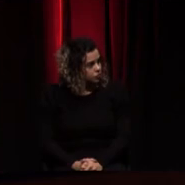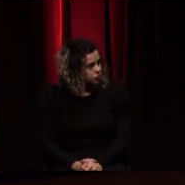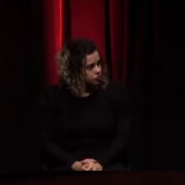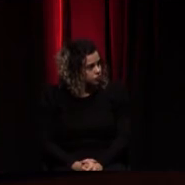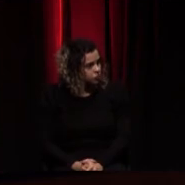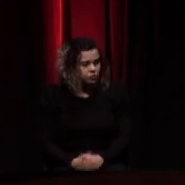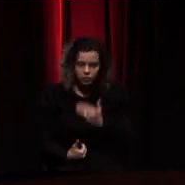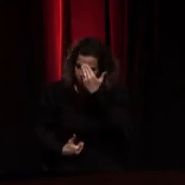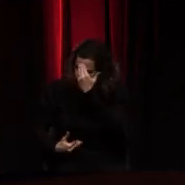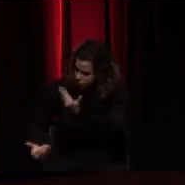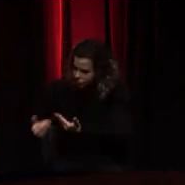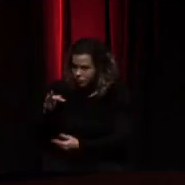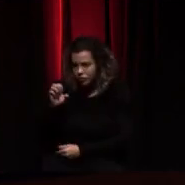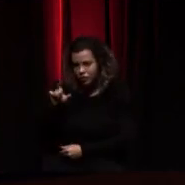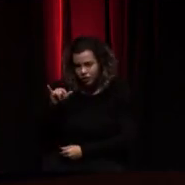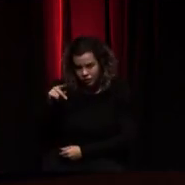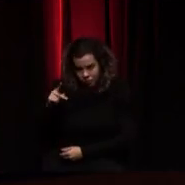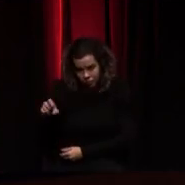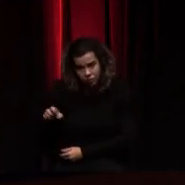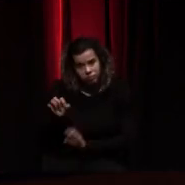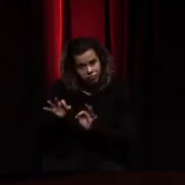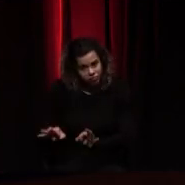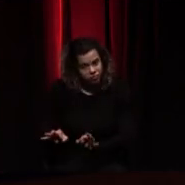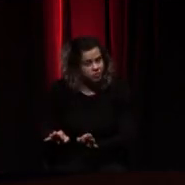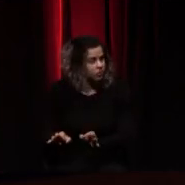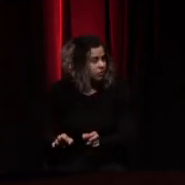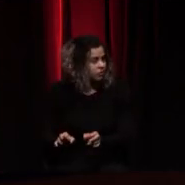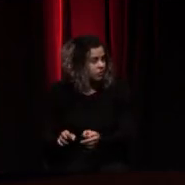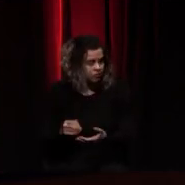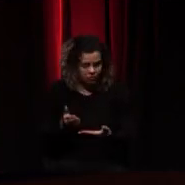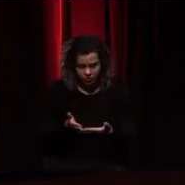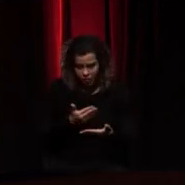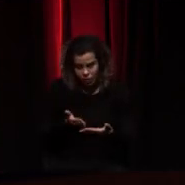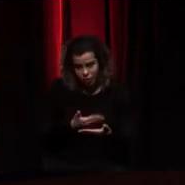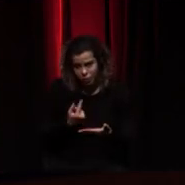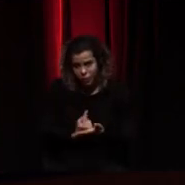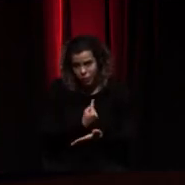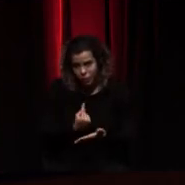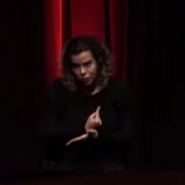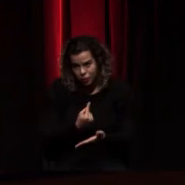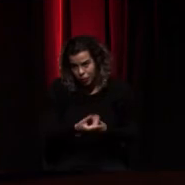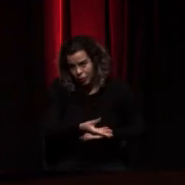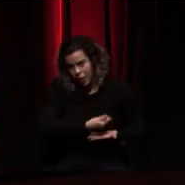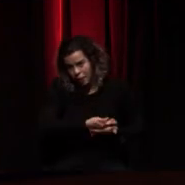Thank you, Felipe. In fact, many questions are arriving here.